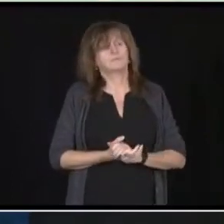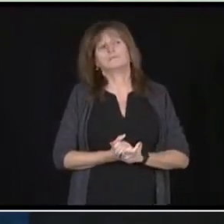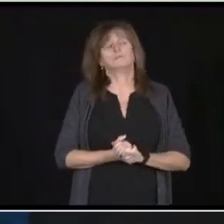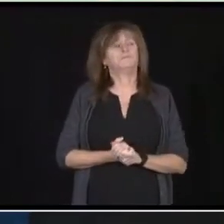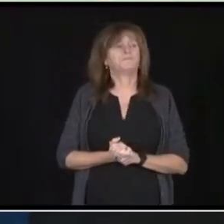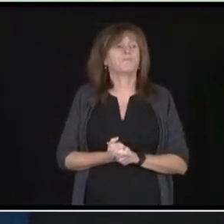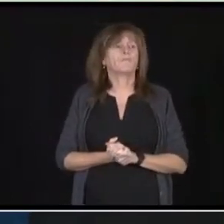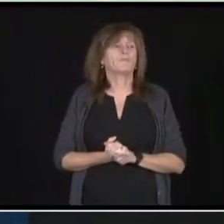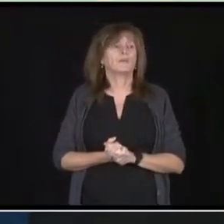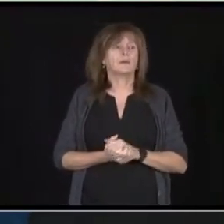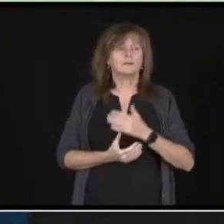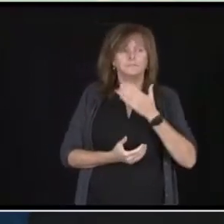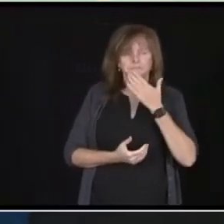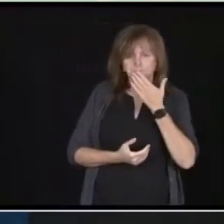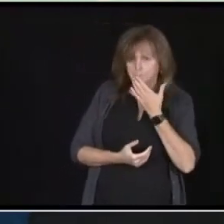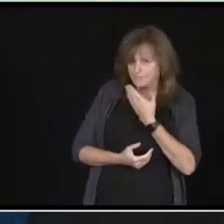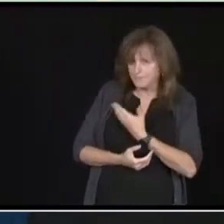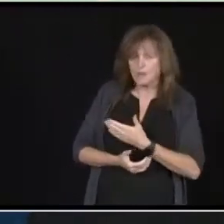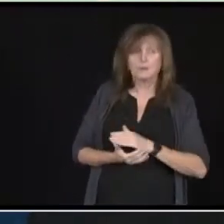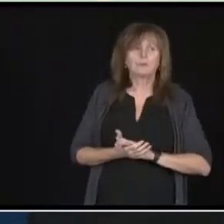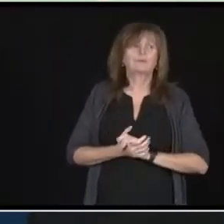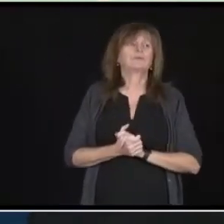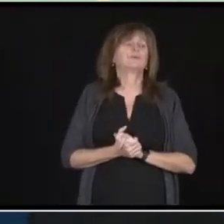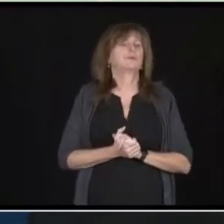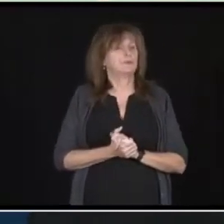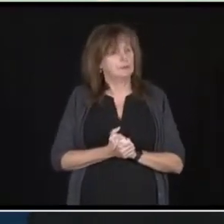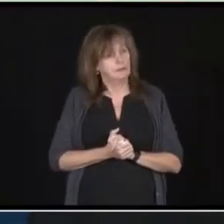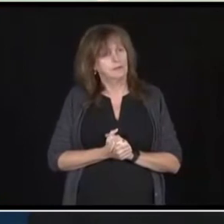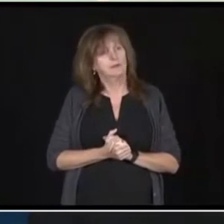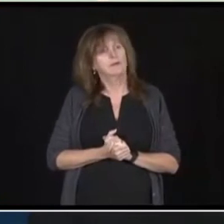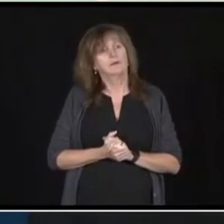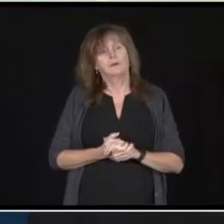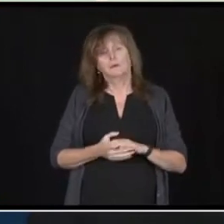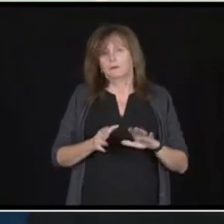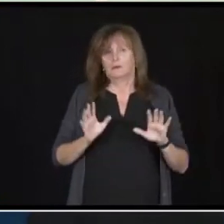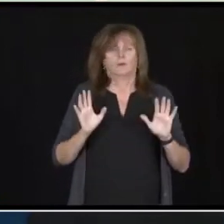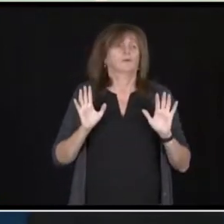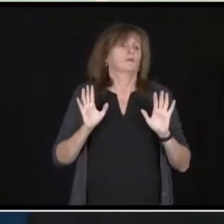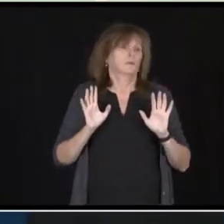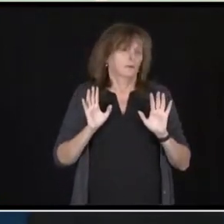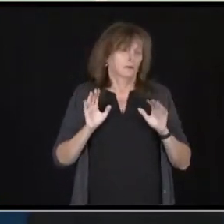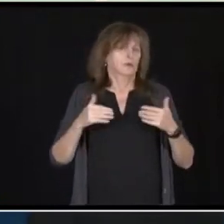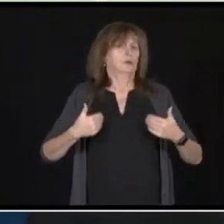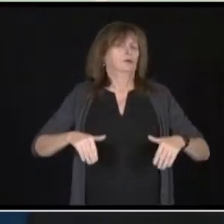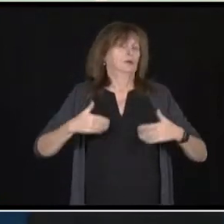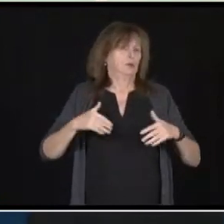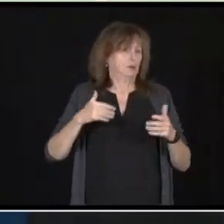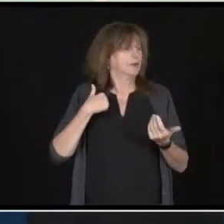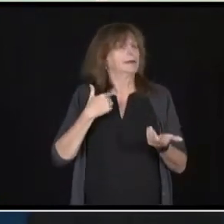We do need the protocol very clearly. For the people to understand. I will pass it over to Dr Yaffe.